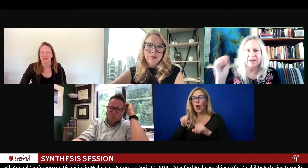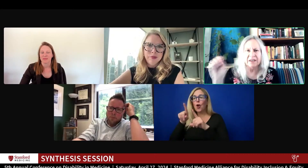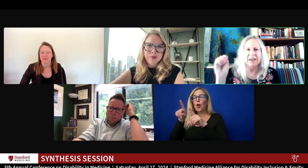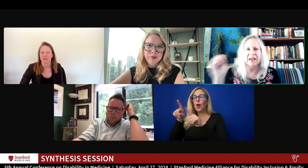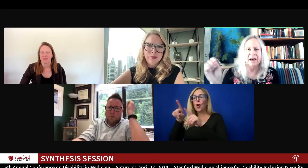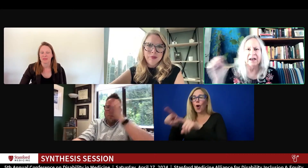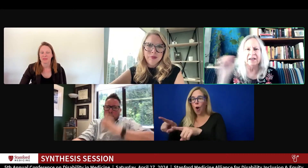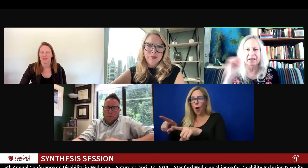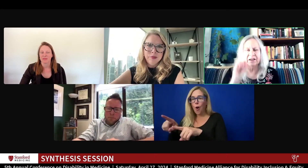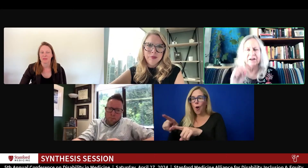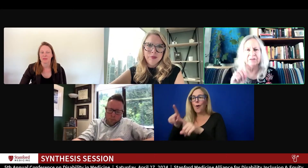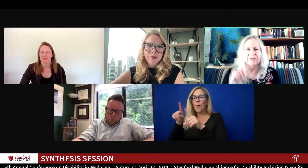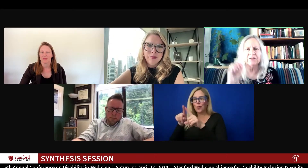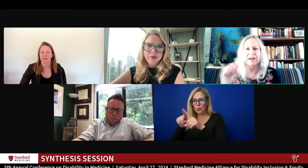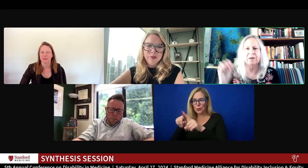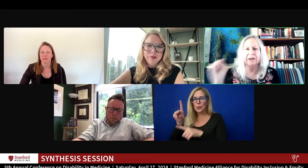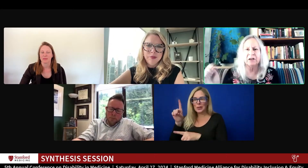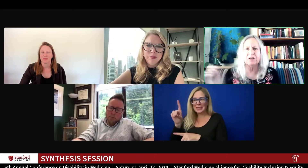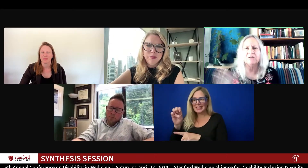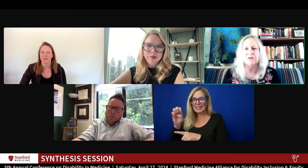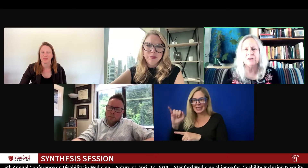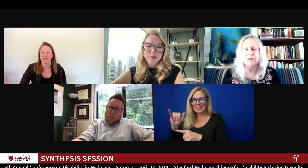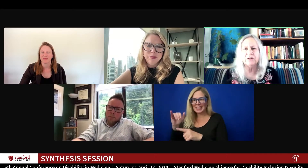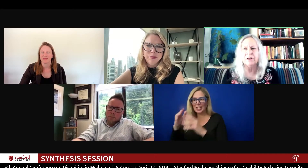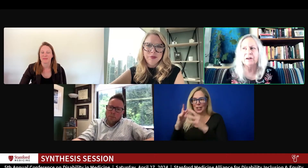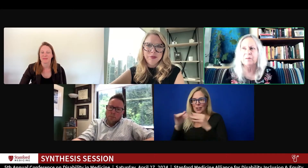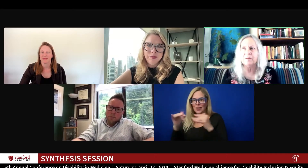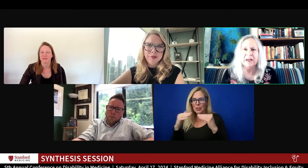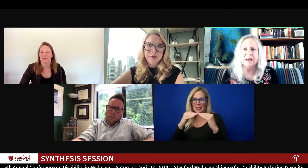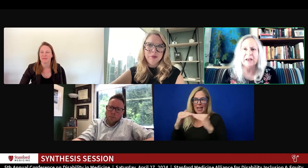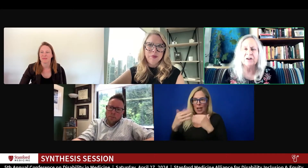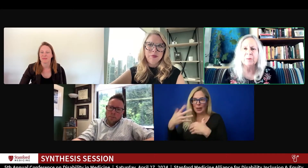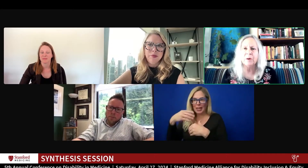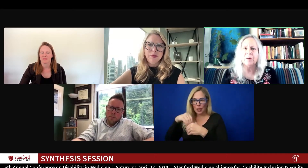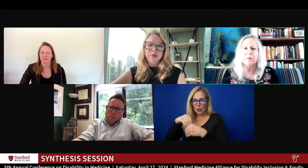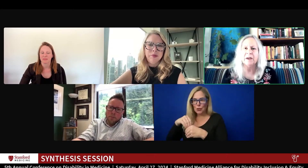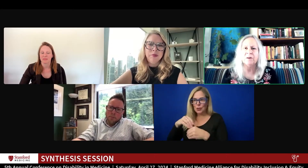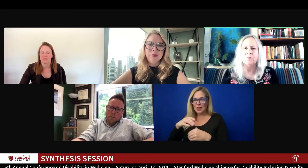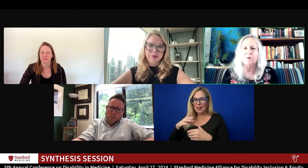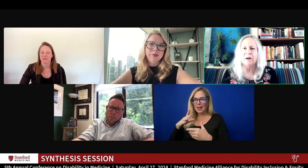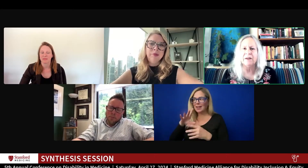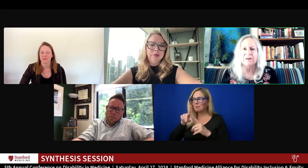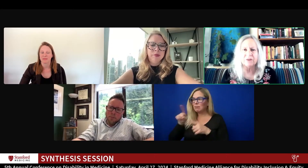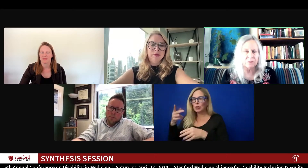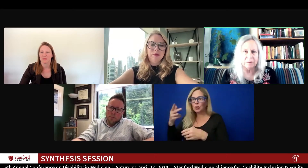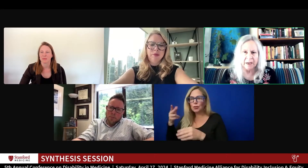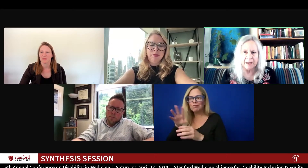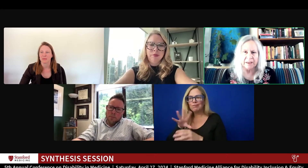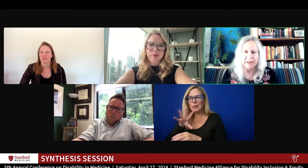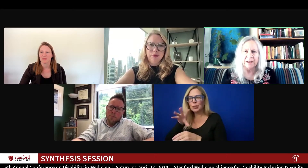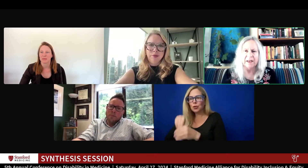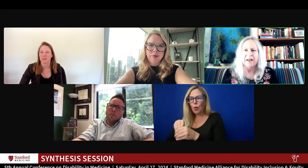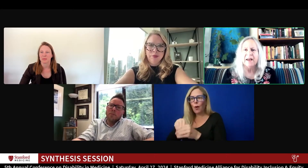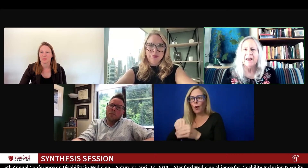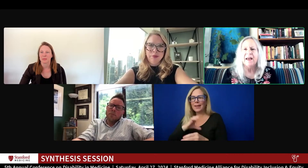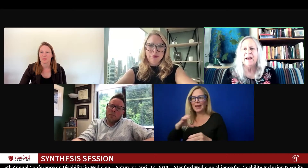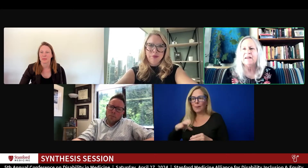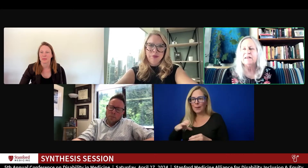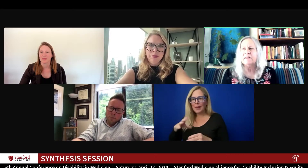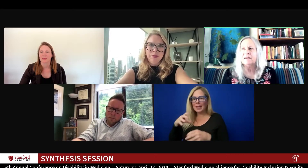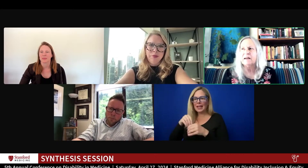the DEI, diversity equity inclusion committee in your department or in the School of Medicine and